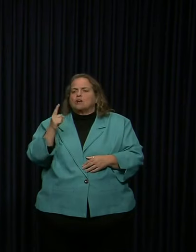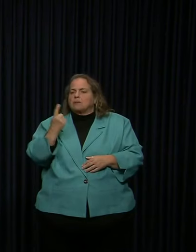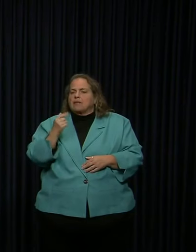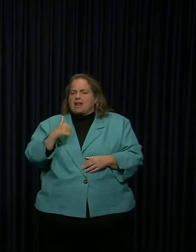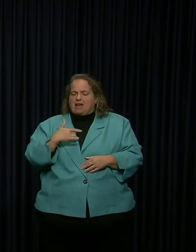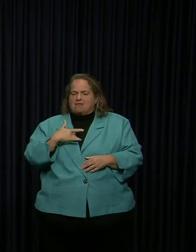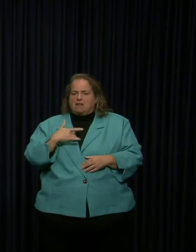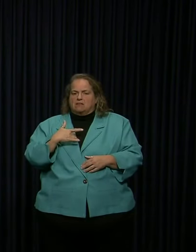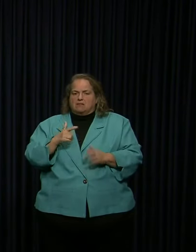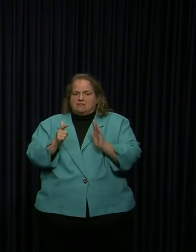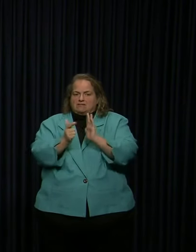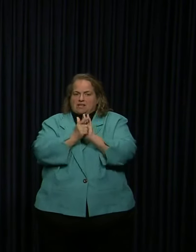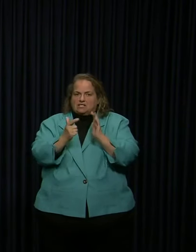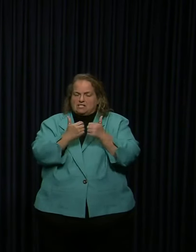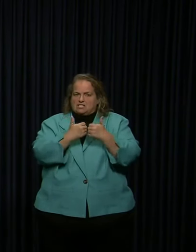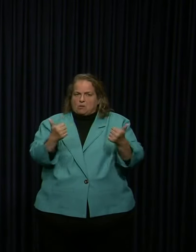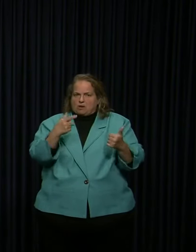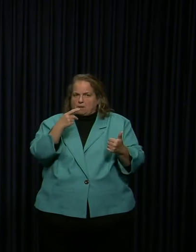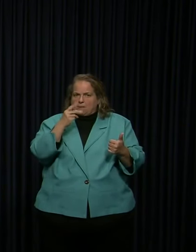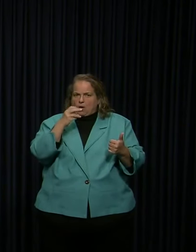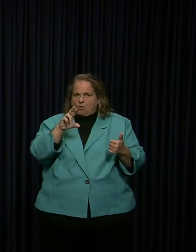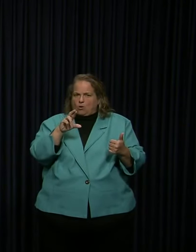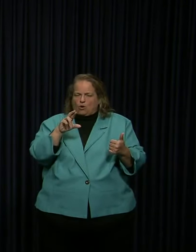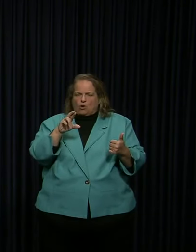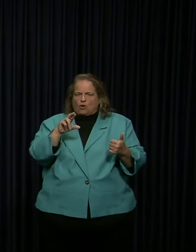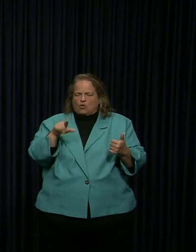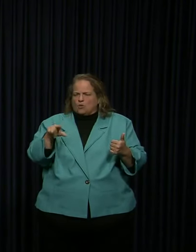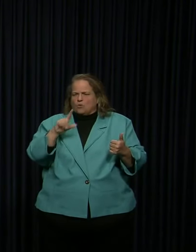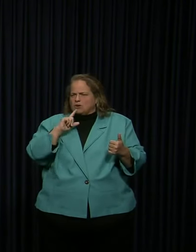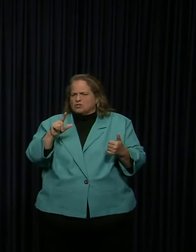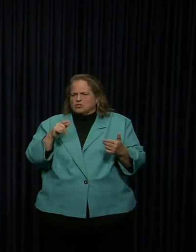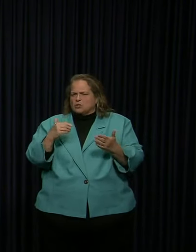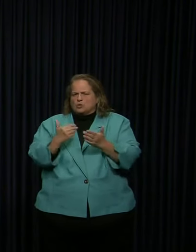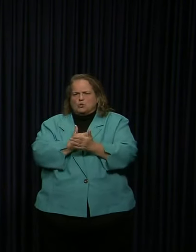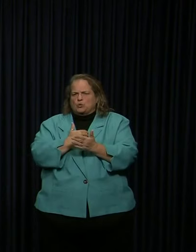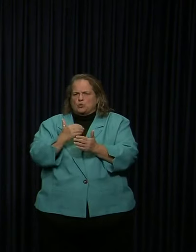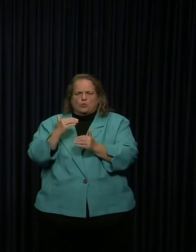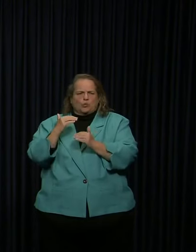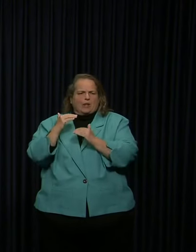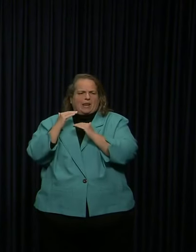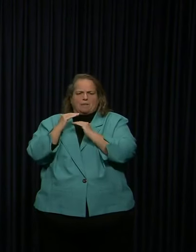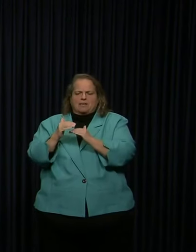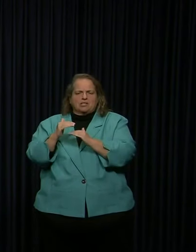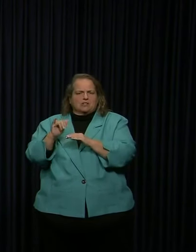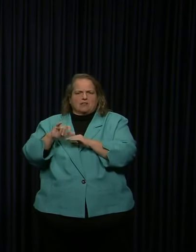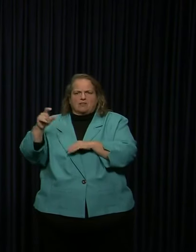WE'VE SHEEN SOME PHOTOS EMERGE INSIDE IS THE FIELD HOSPITAL. WE ANSWERED THAT ONE. HERE'S ONE. THIS IS GOING TO BE FOR YOU,